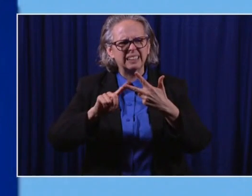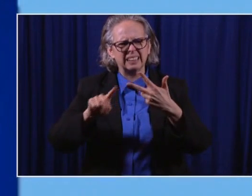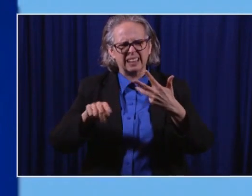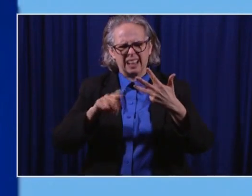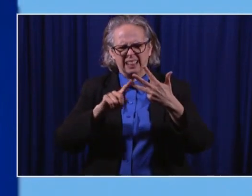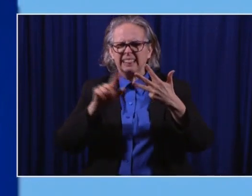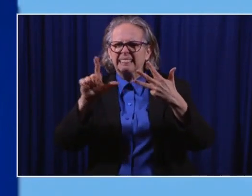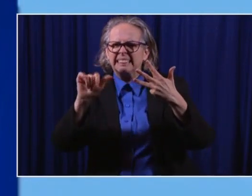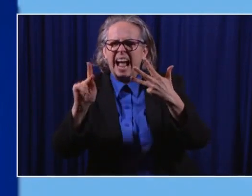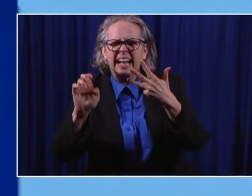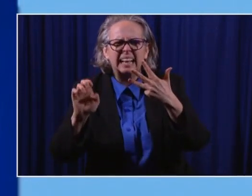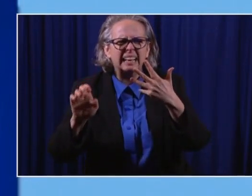TOP FIVE